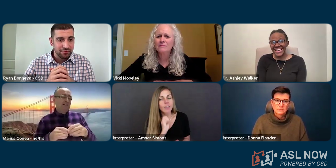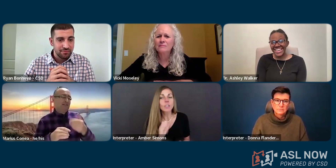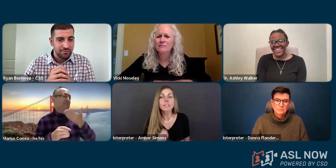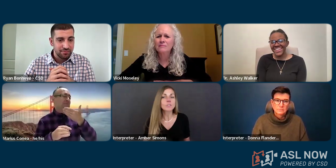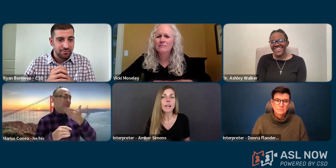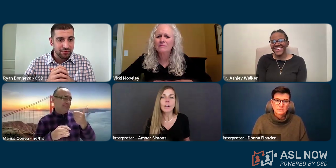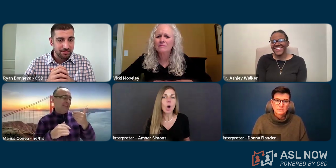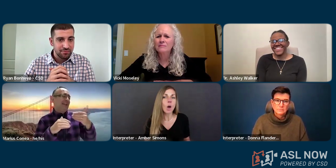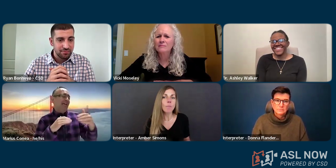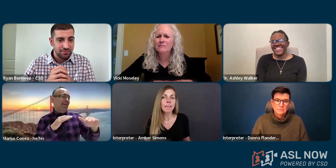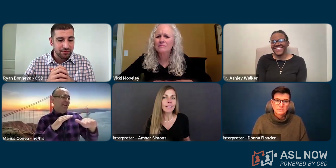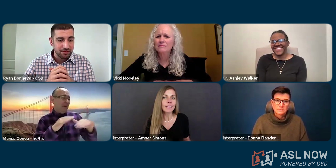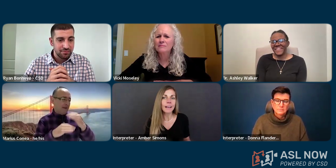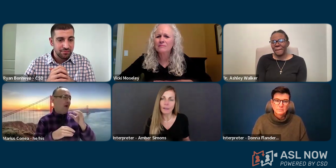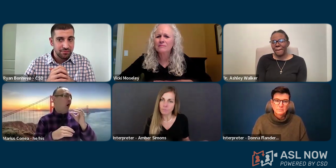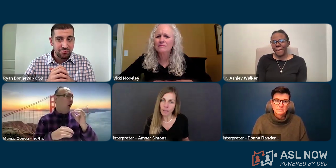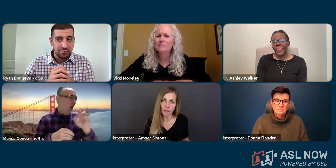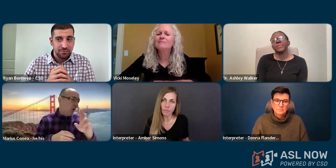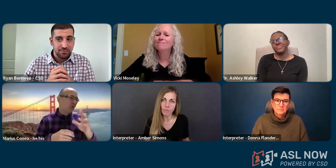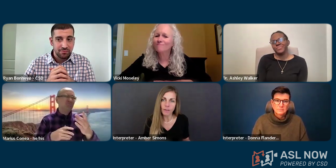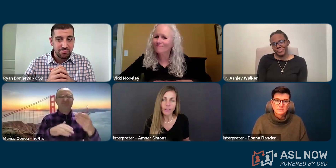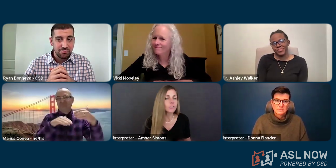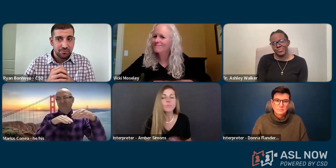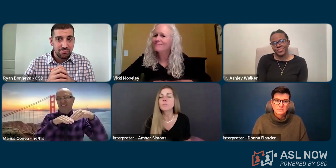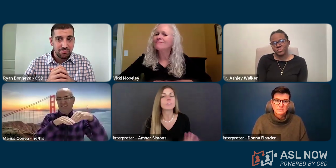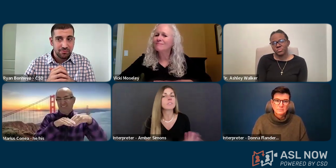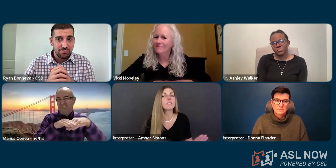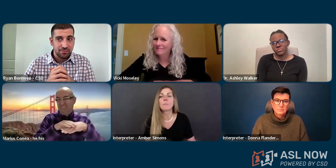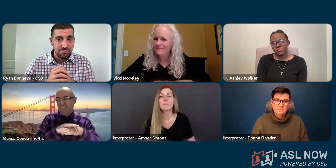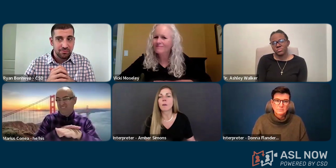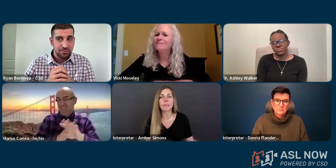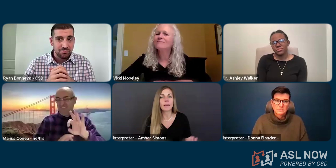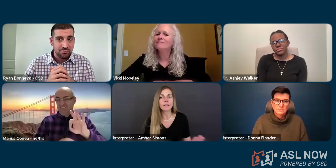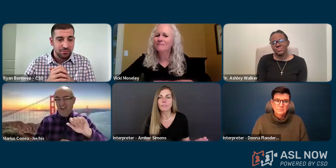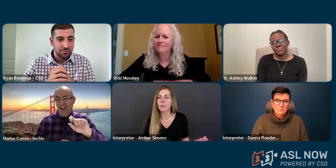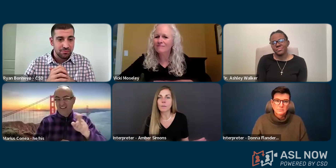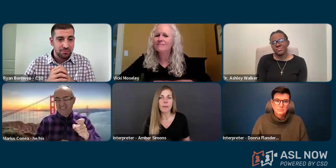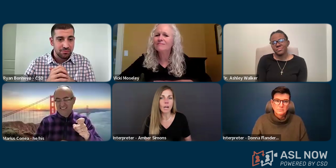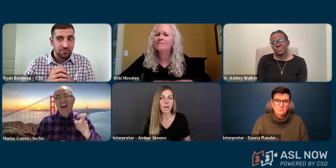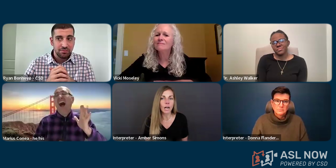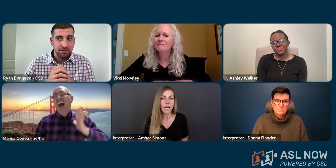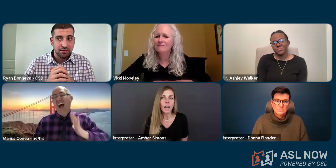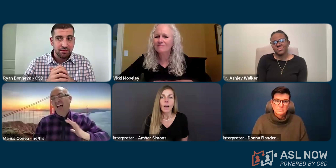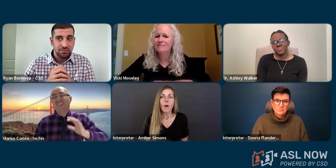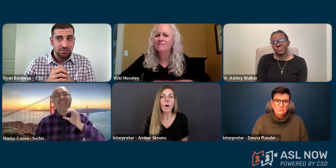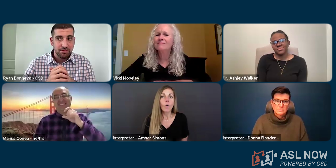you're going to try to call me and I'm deaf. Just, just email me. It's going to be better.